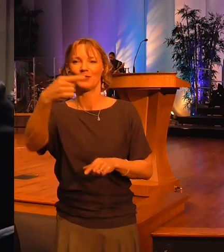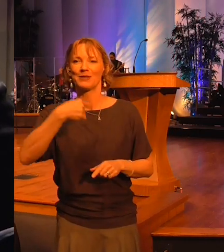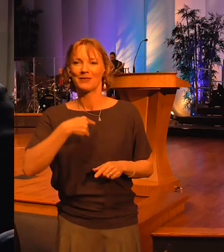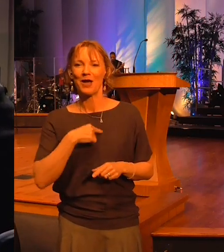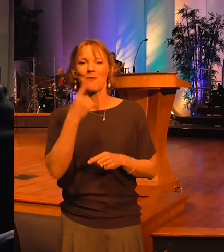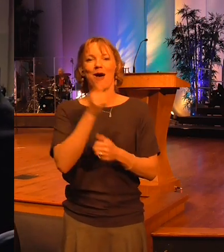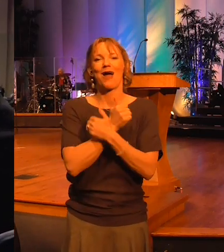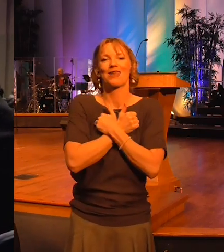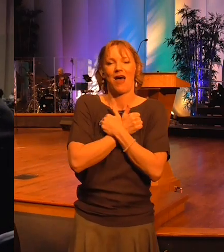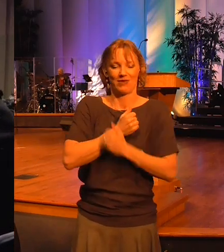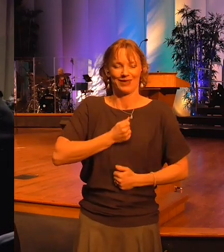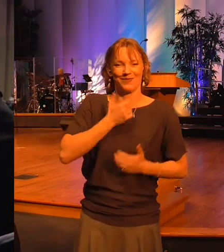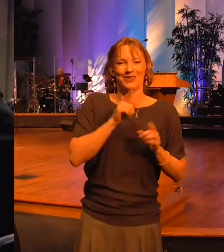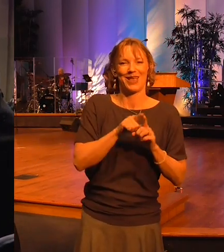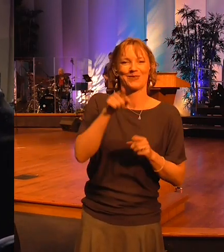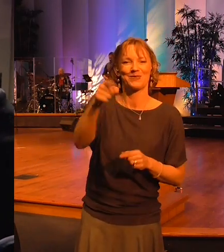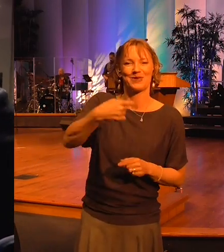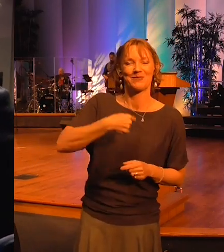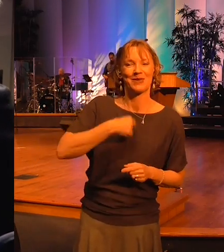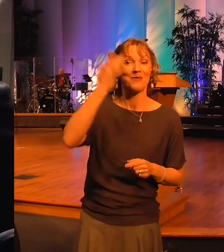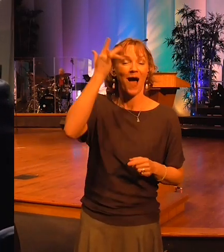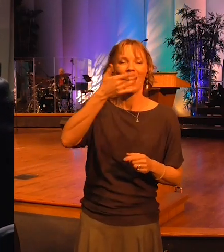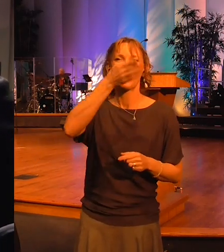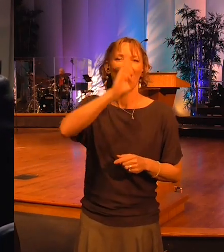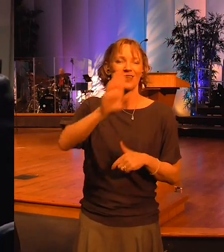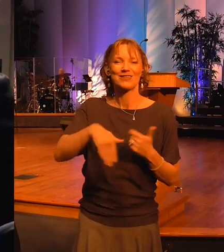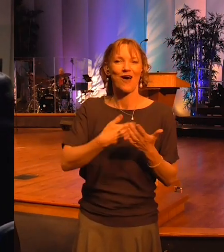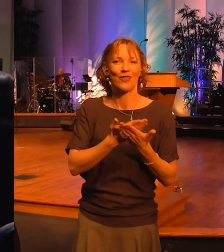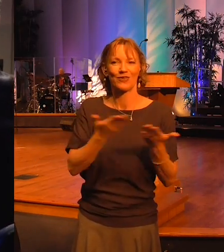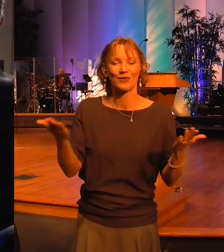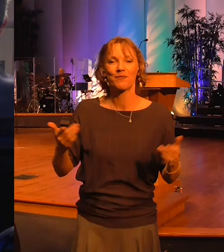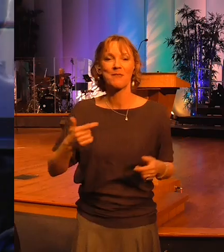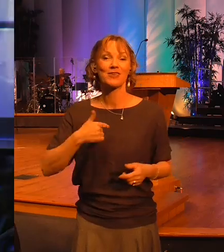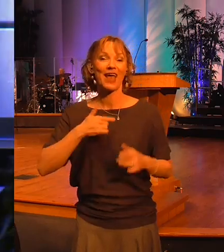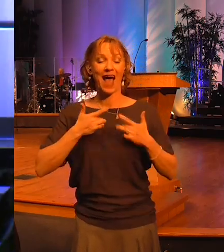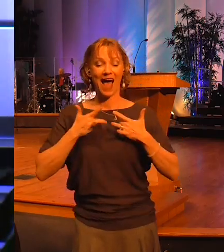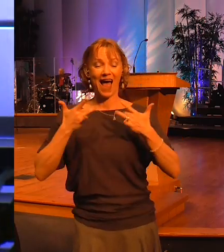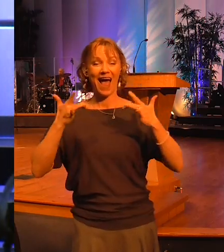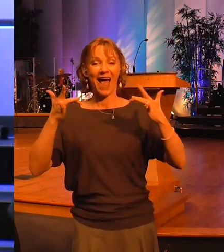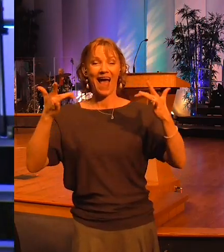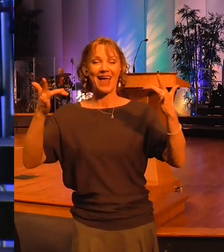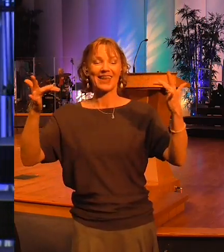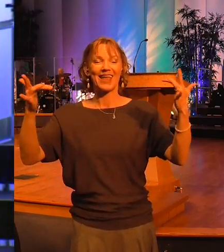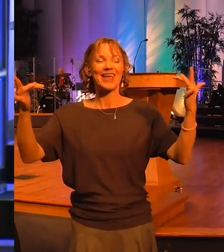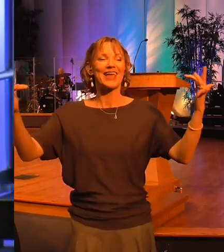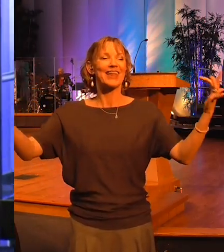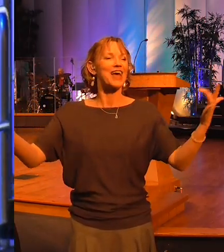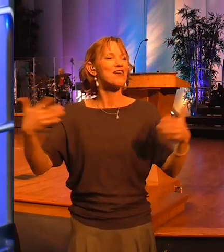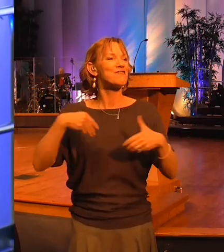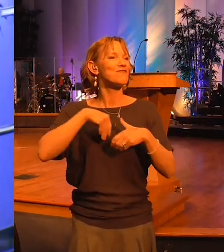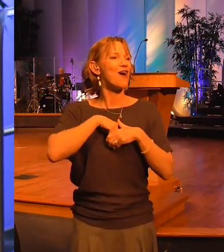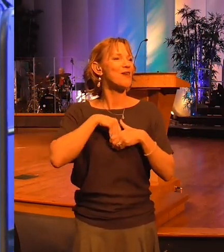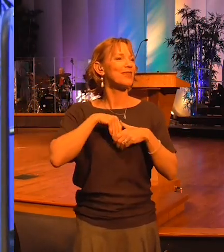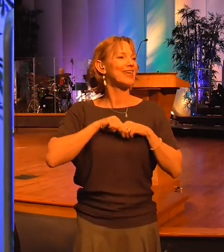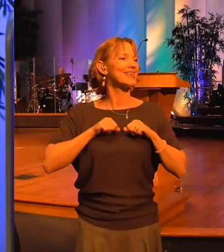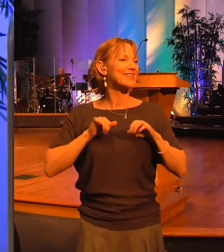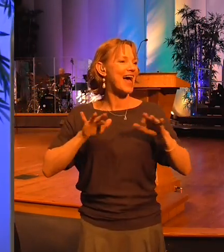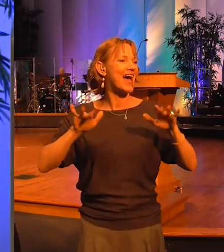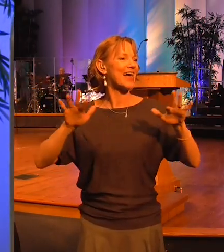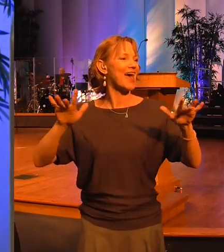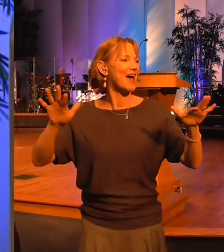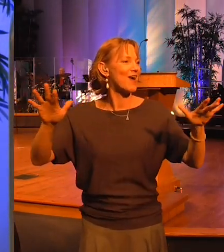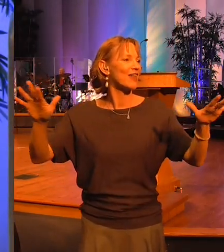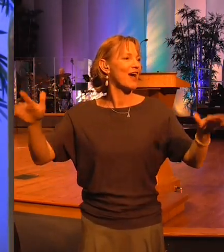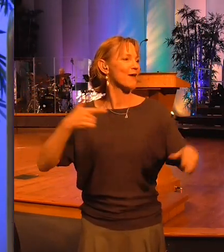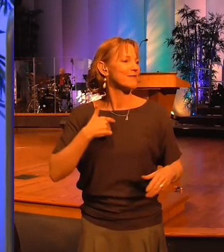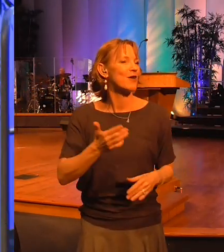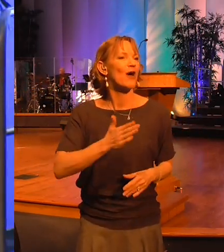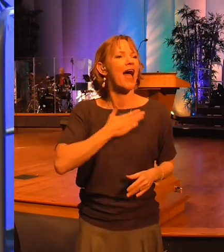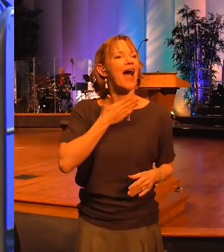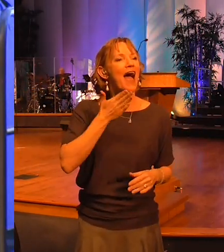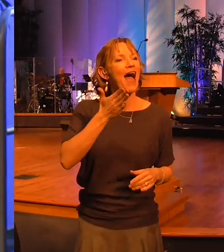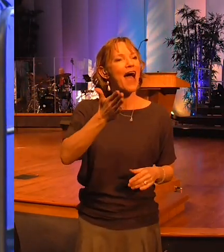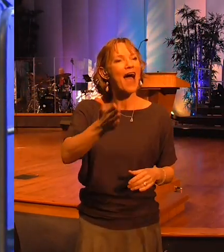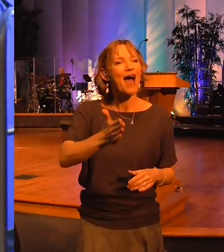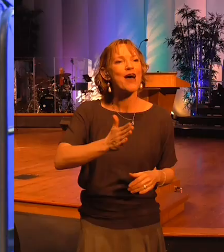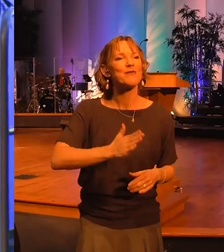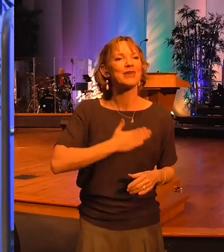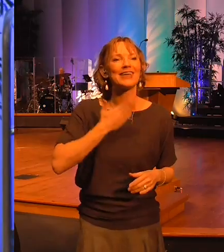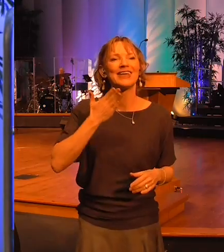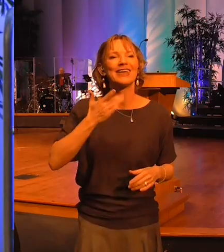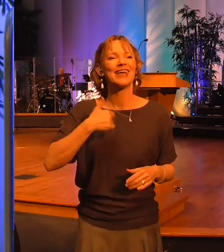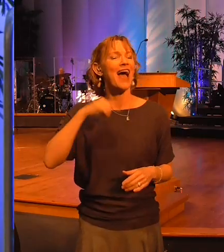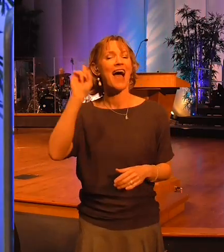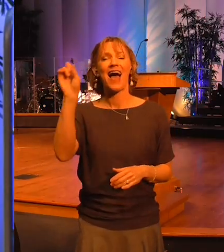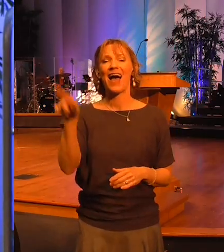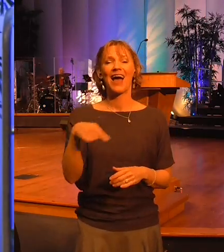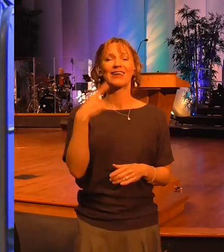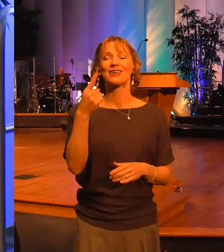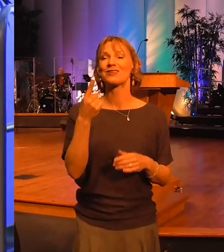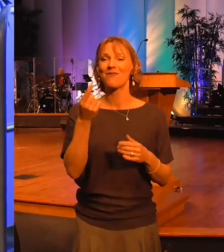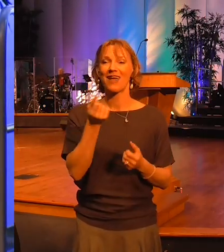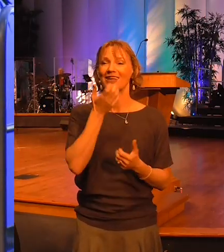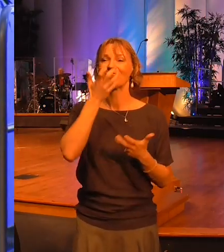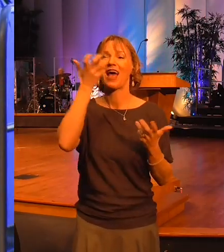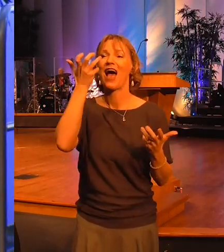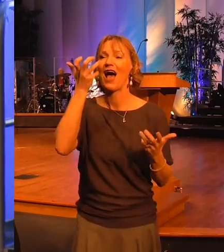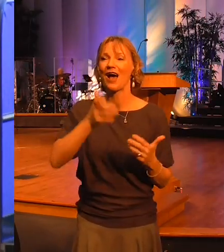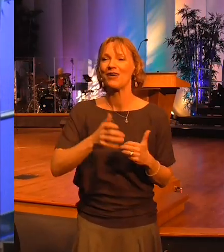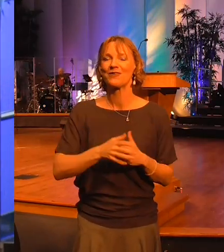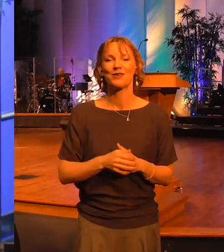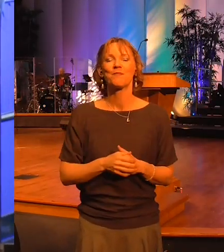as you and me god is all there is i'm shining from the inside out so happy i just want to shine one